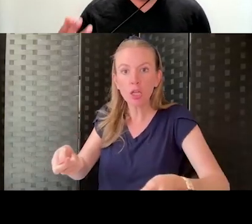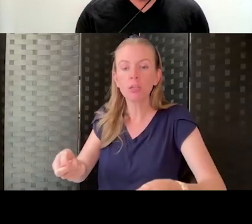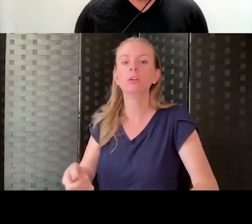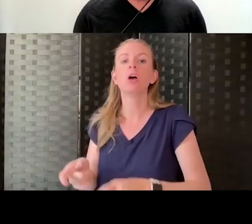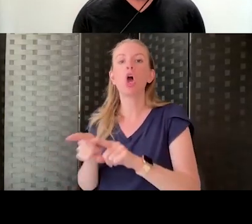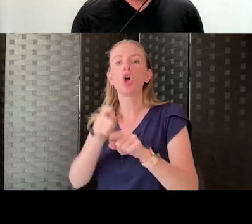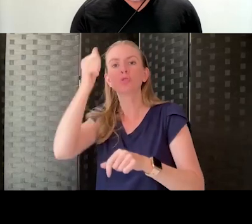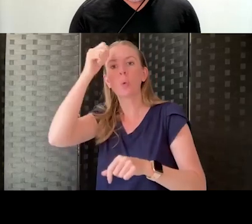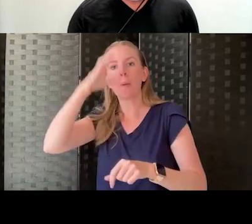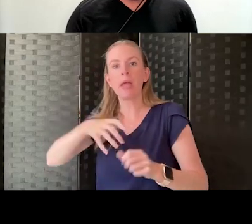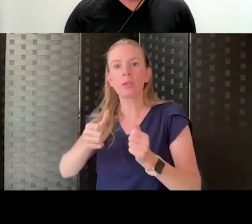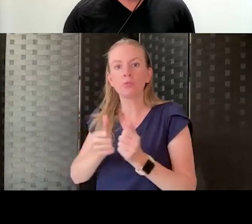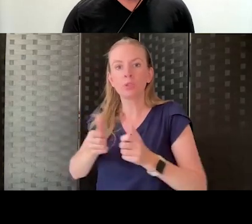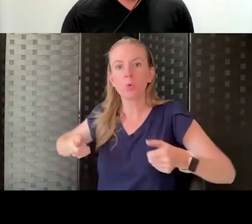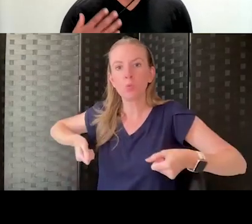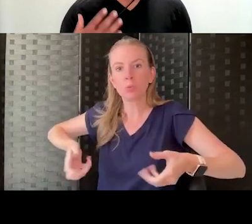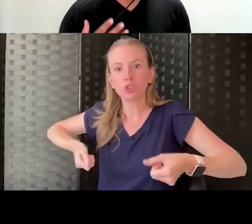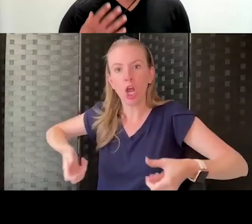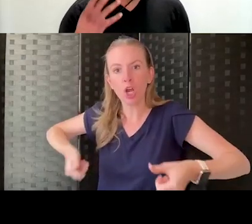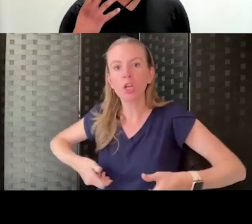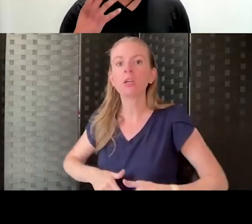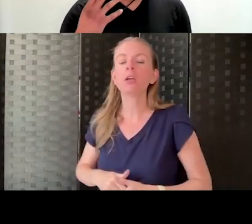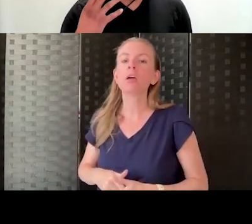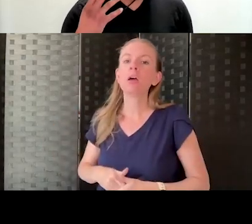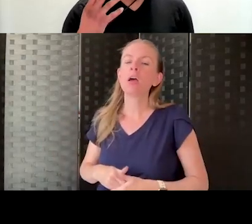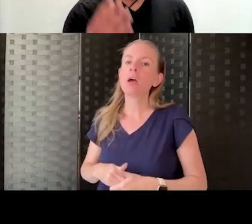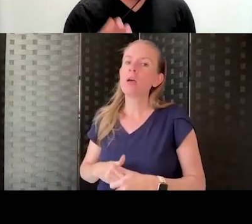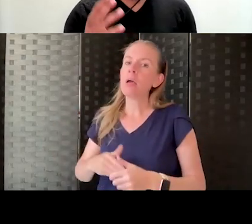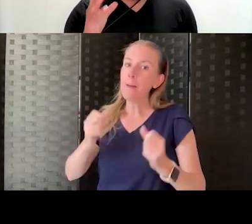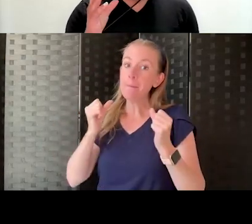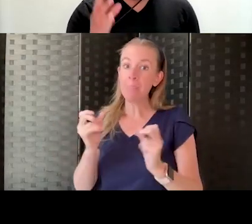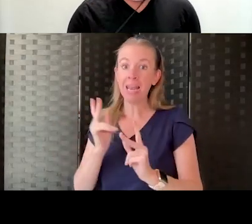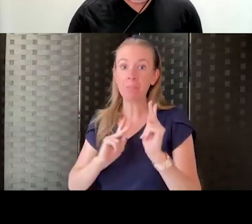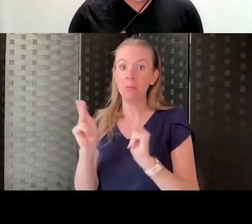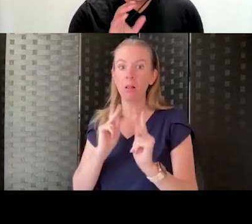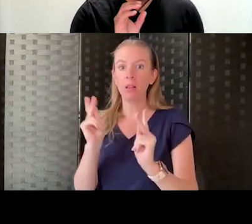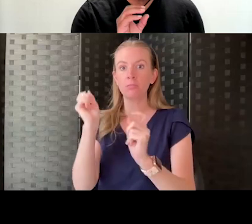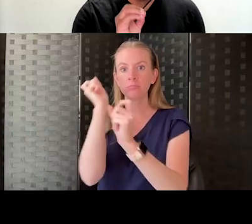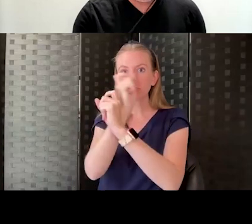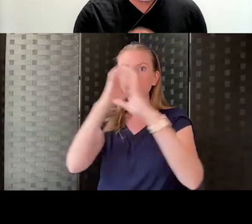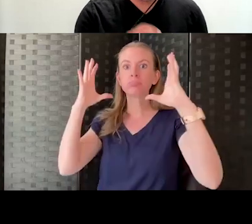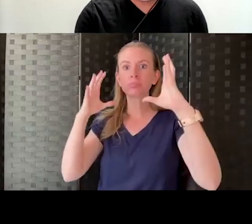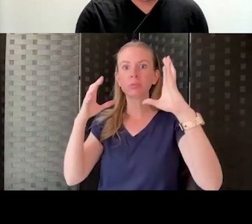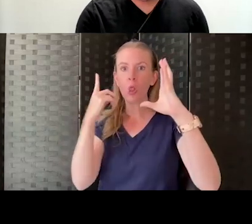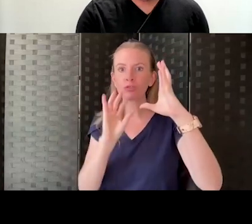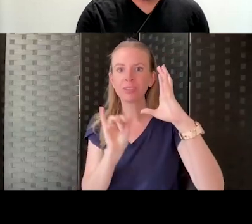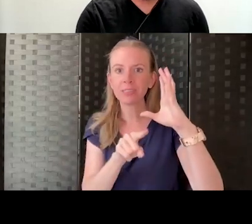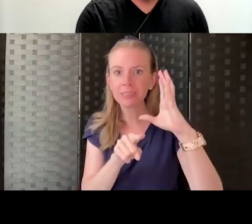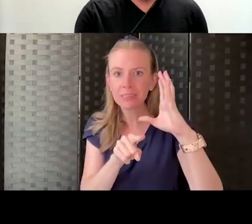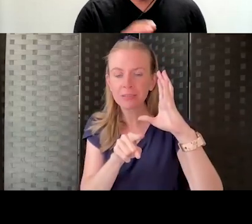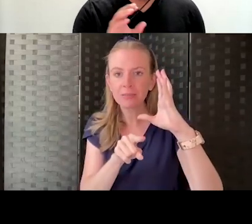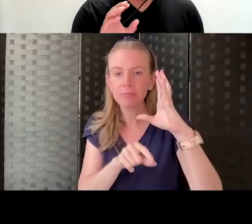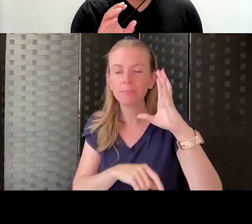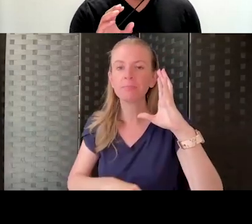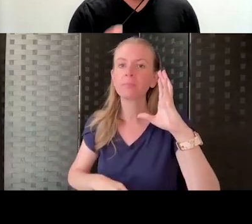mobility issues and he's in a wheelchair. A lot of people visualize this or people like this when you